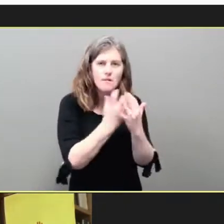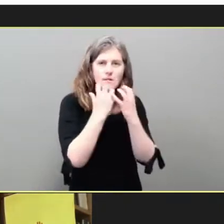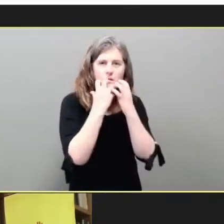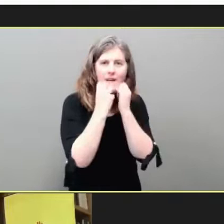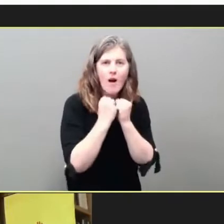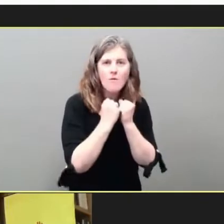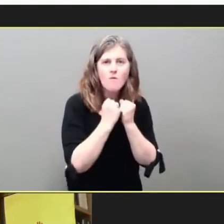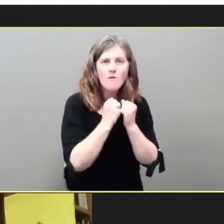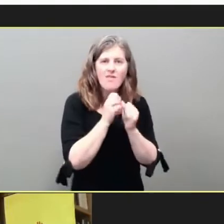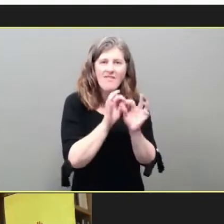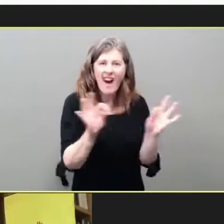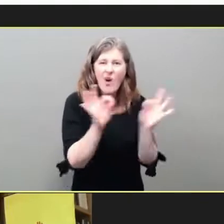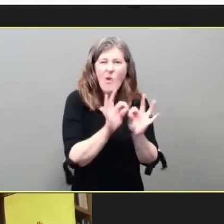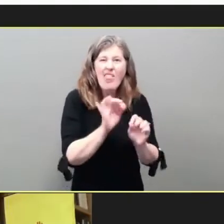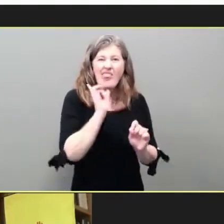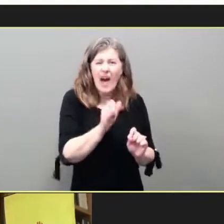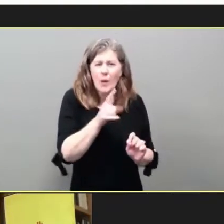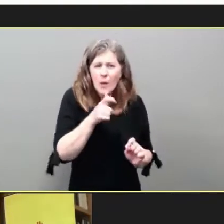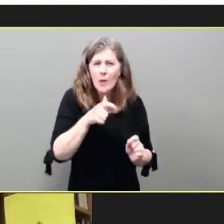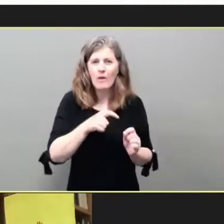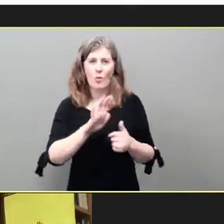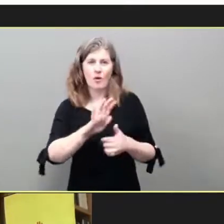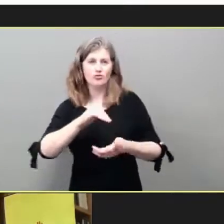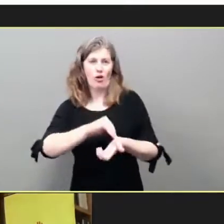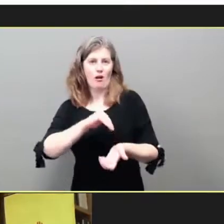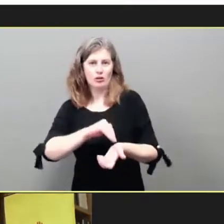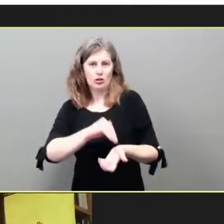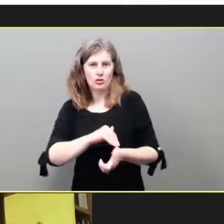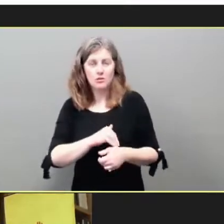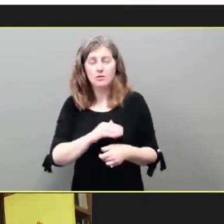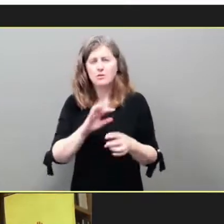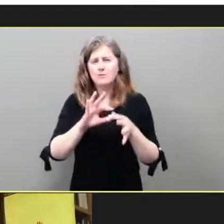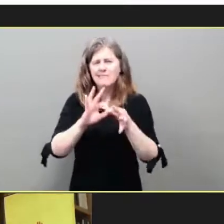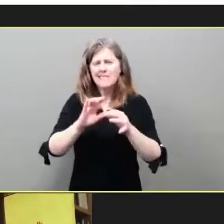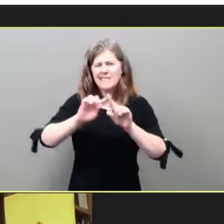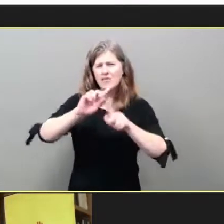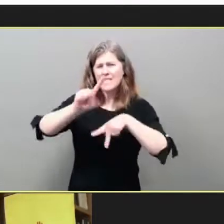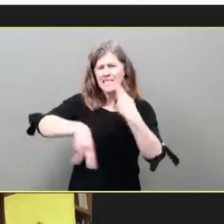primary care provider regarding the types of vaccines we're gonna work with